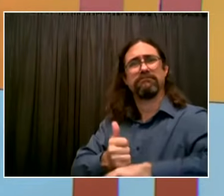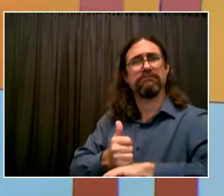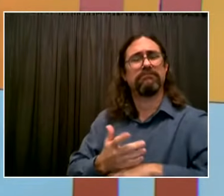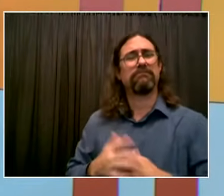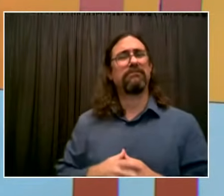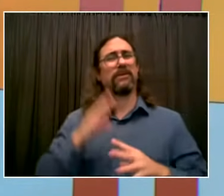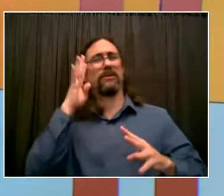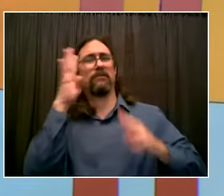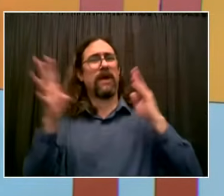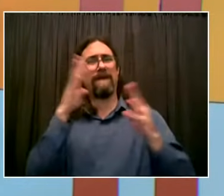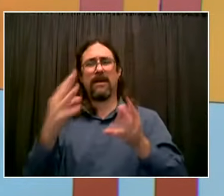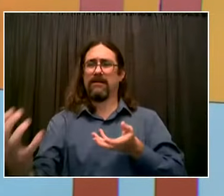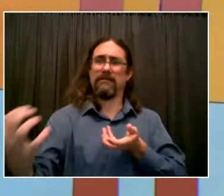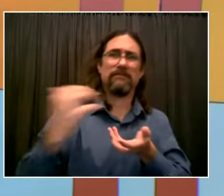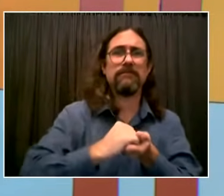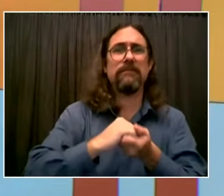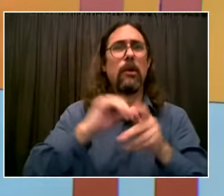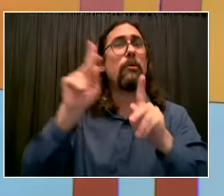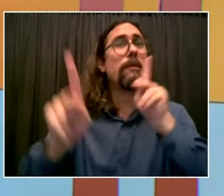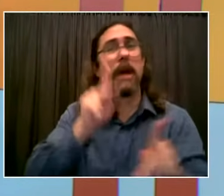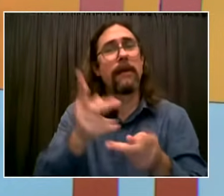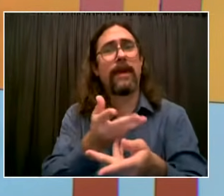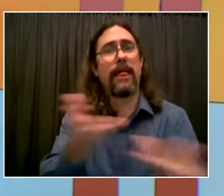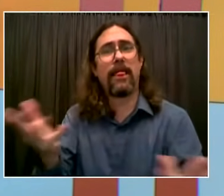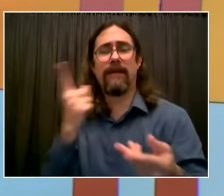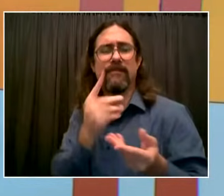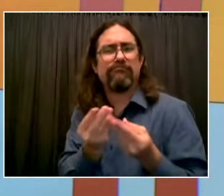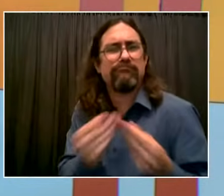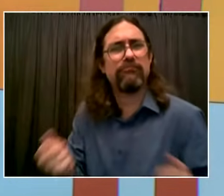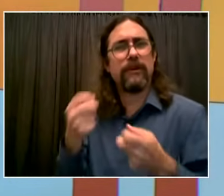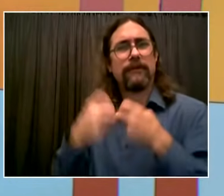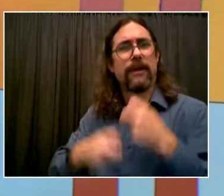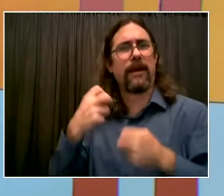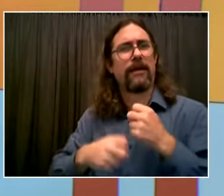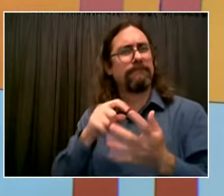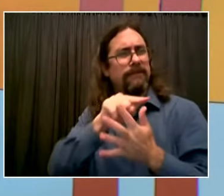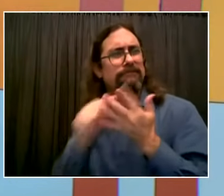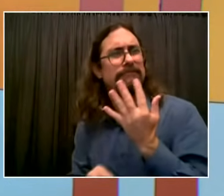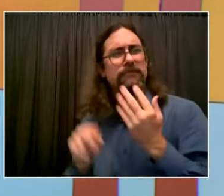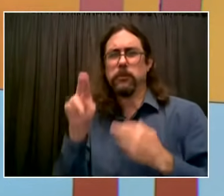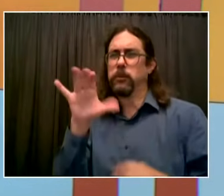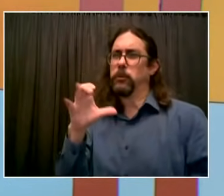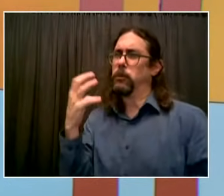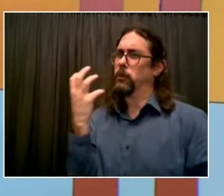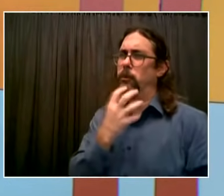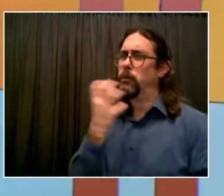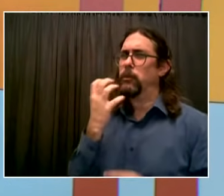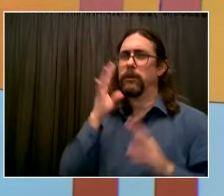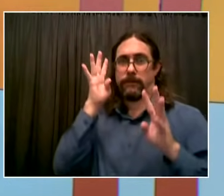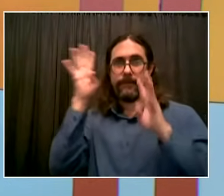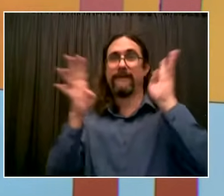NEW APPROACHES TO COMMUNITY BSAED SOLUTIONS TO VIOLENCE. THIS IS AN AREA■ç WHERE THERE IS TREMENDOUS INNOVATION